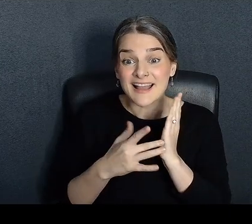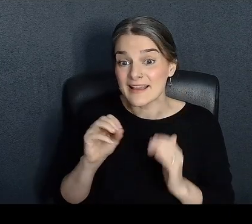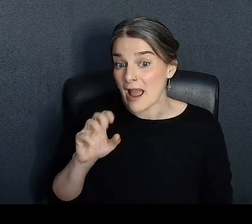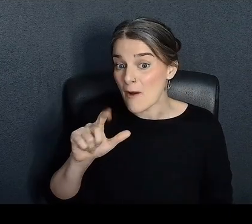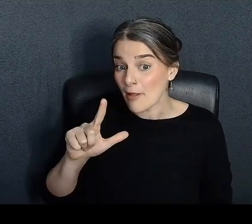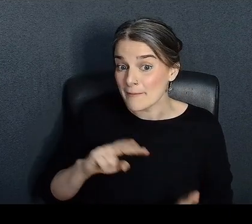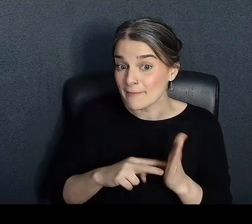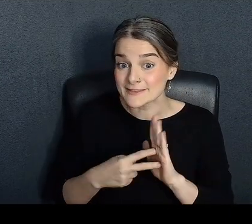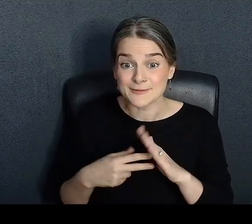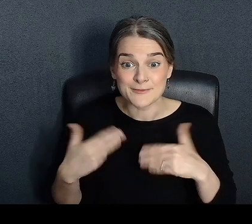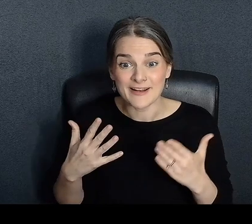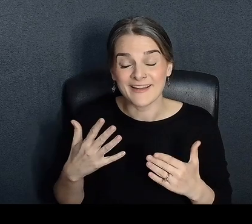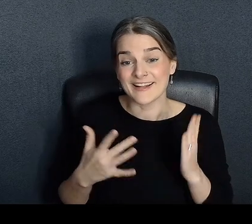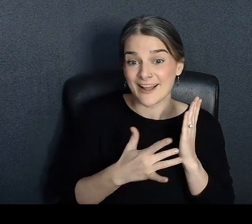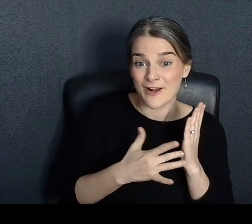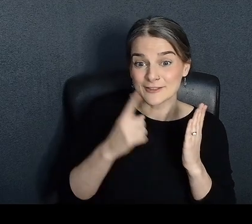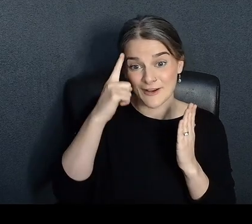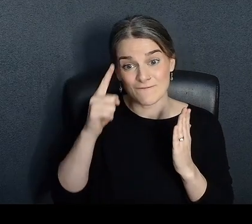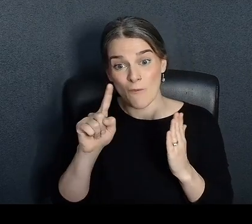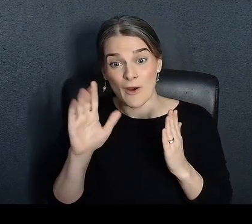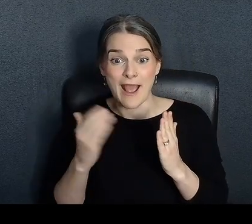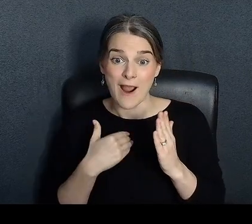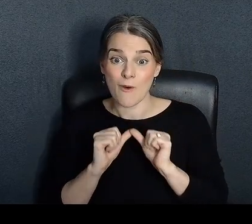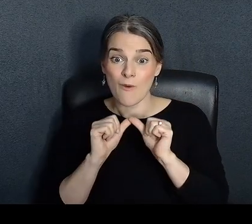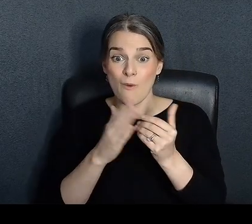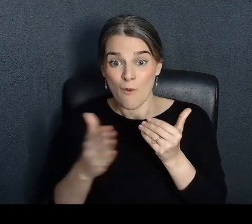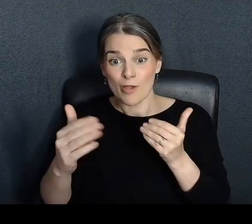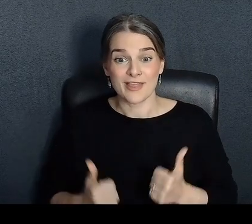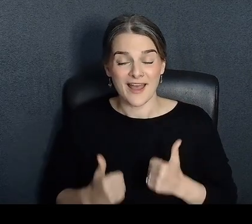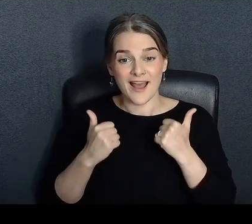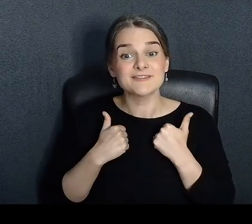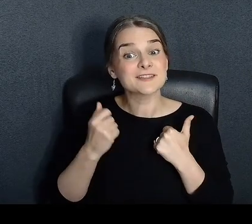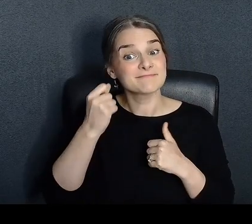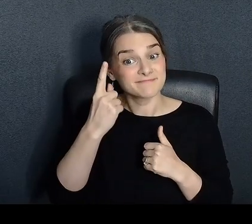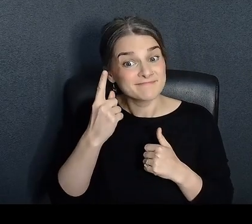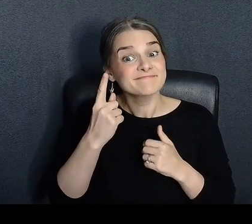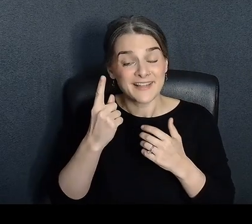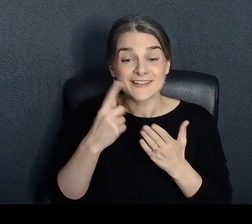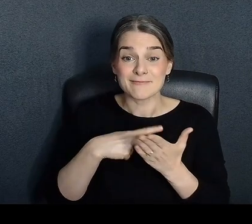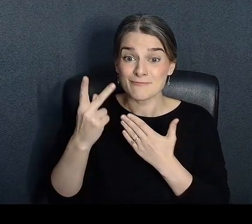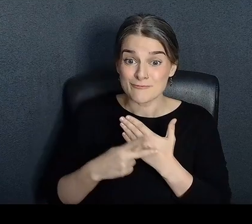and is a federally designated Assistive Technology Act program serving the Commonwealth of Pennsylvania.